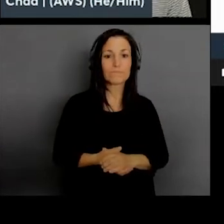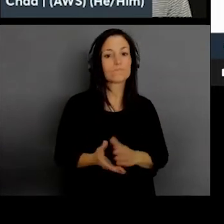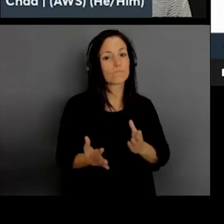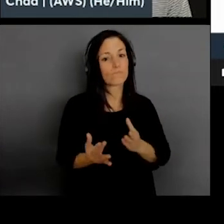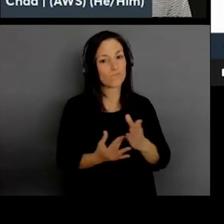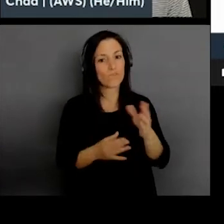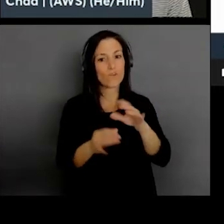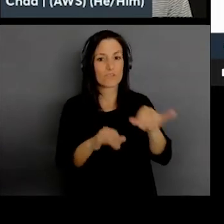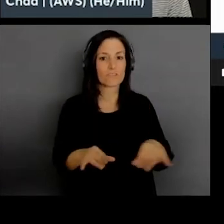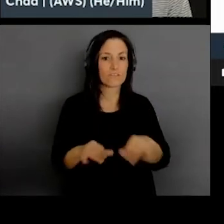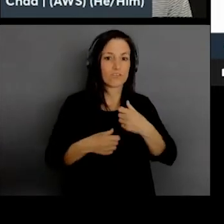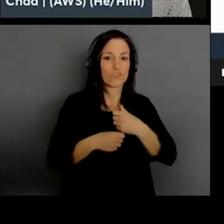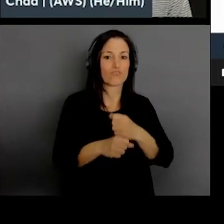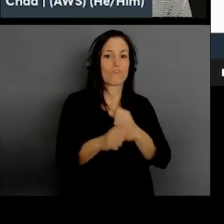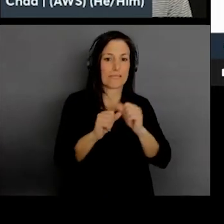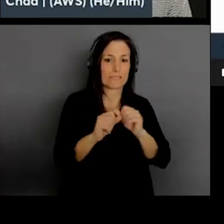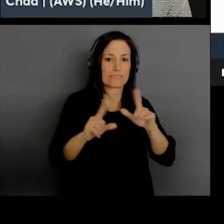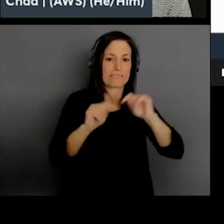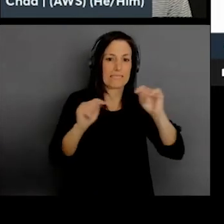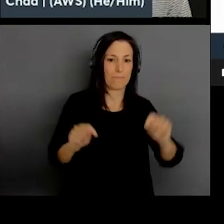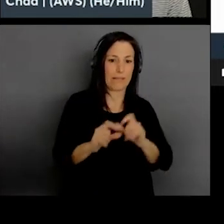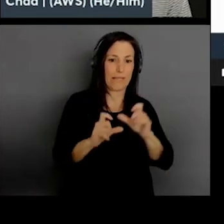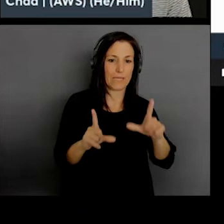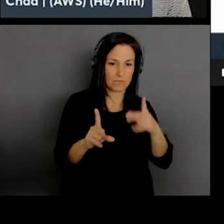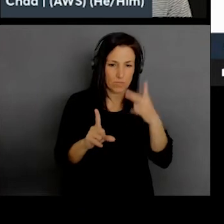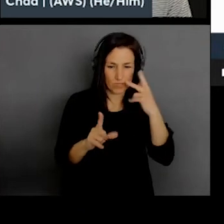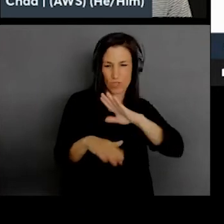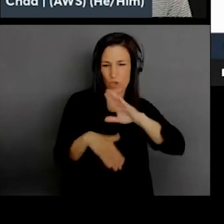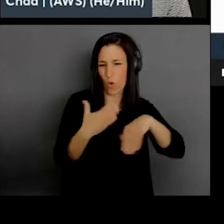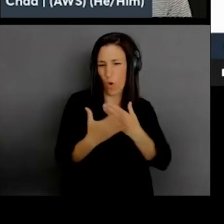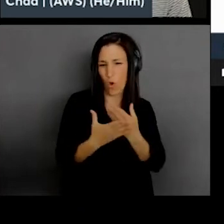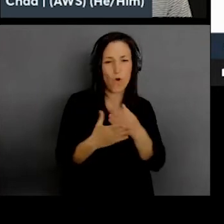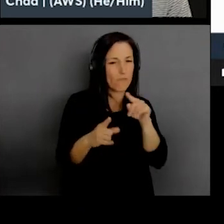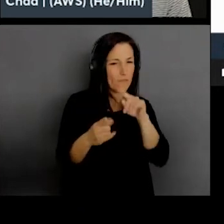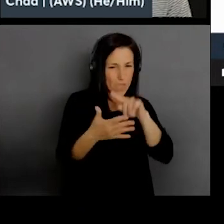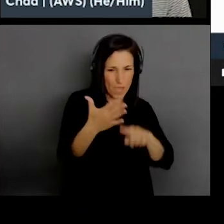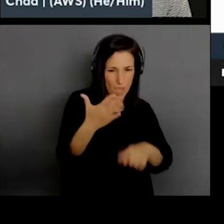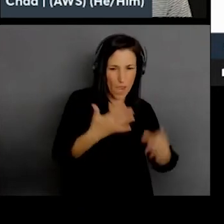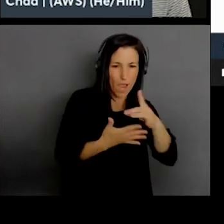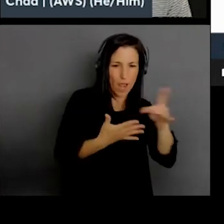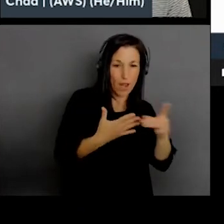as you see all the engine options that we offer RDS for Aurora, there are two options.